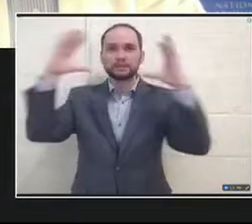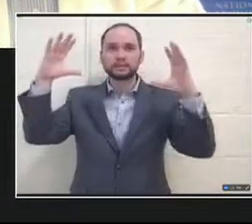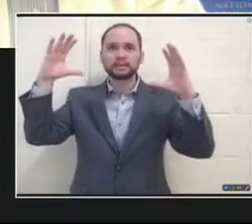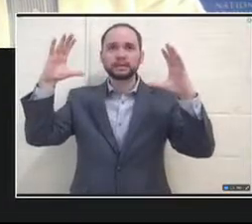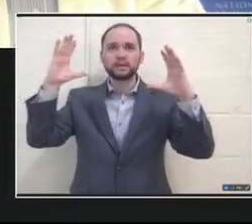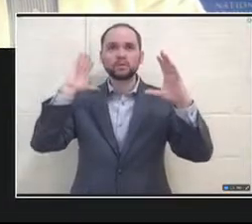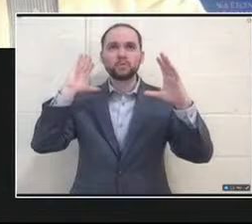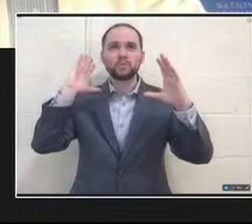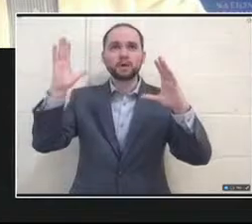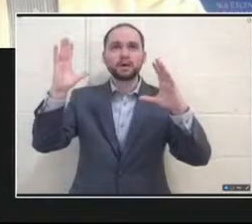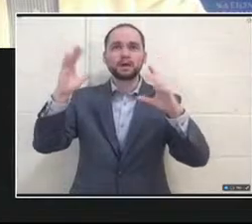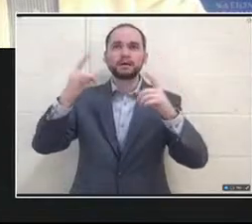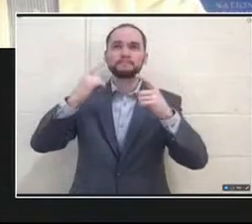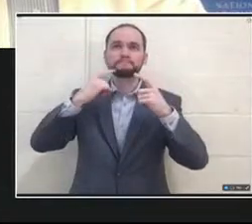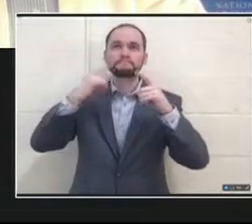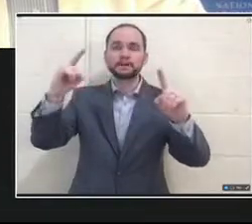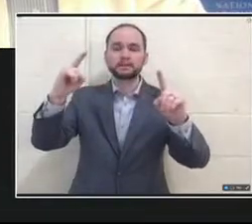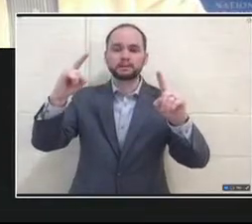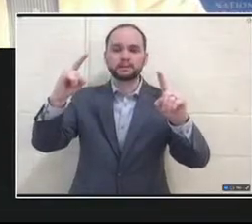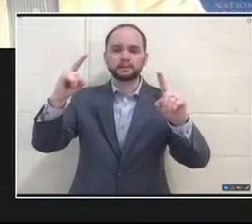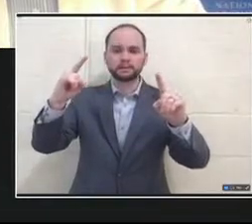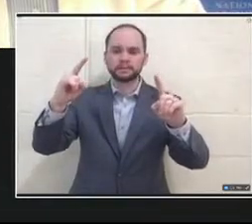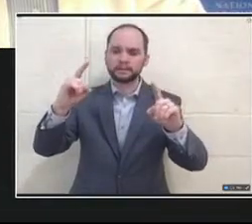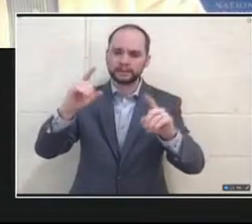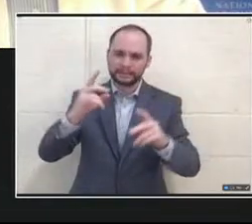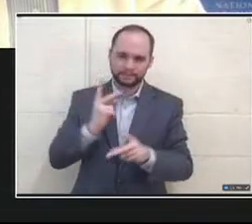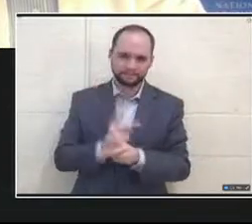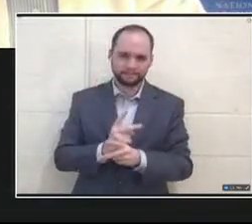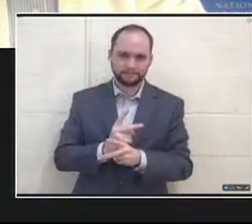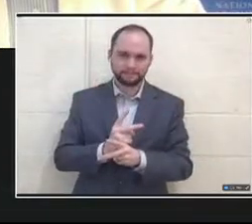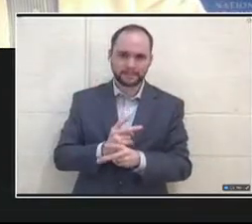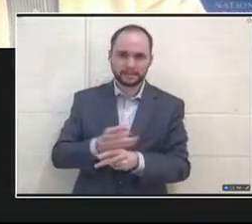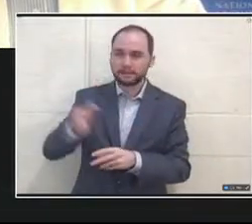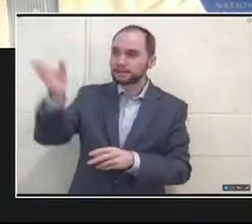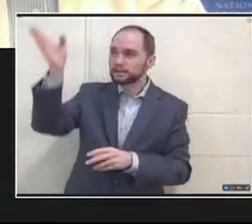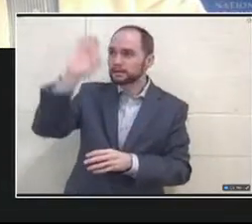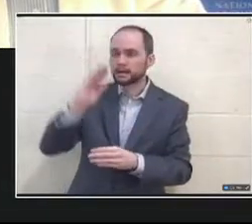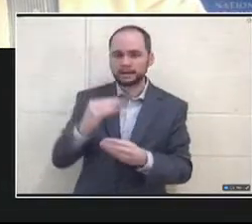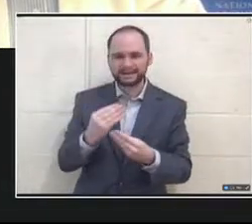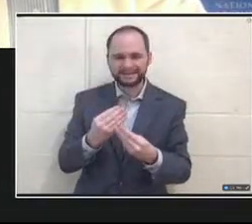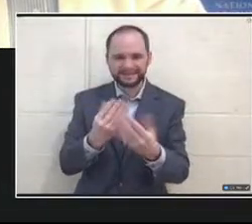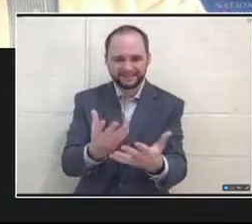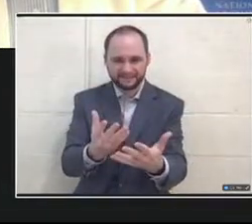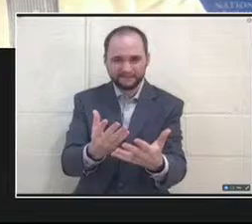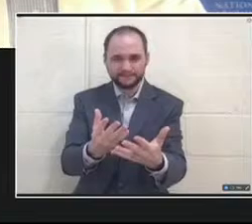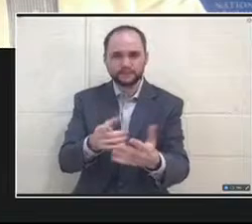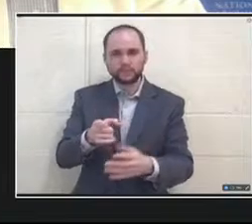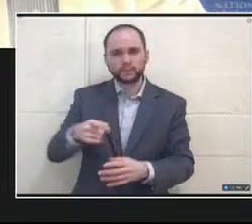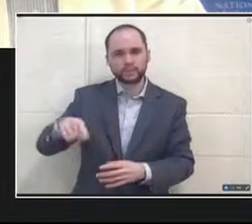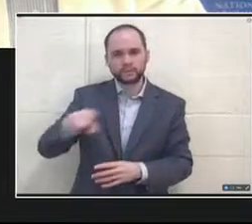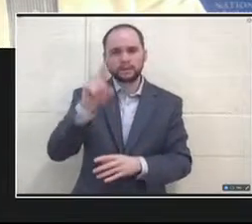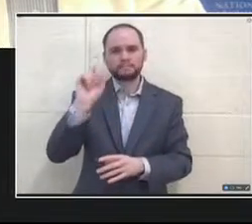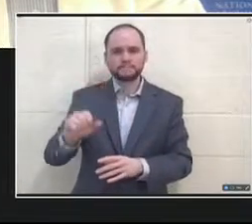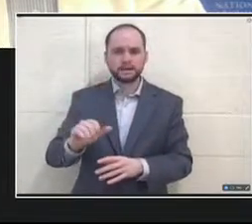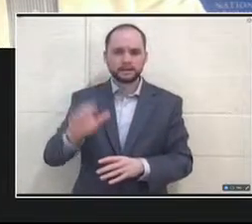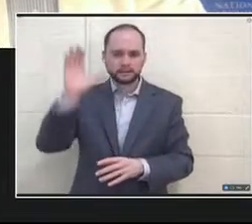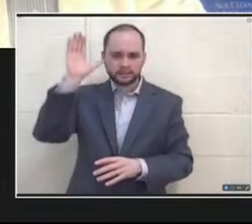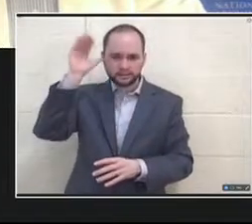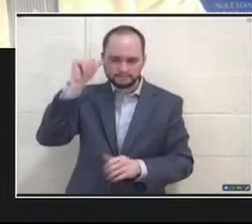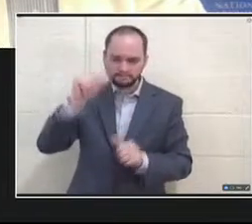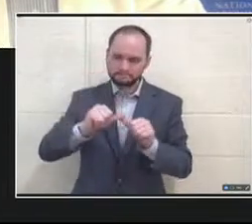that God has given them. They must push forward. They must have a belief that there is a way for it